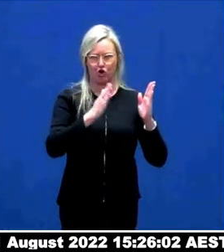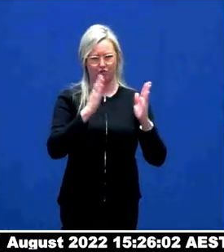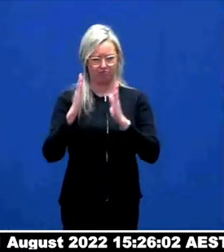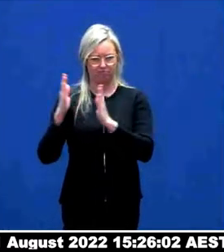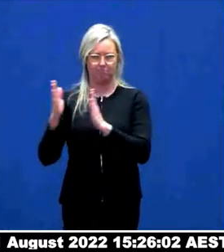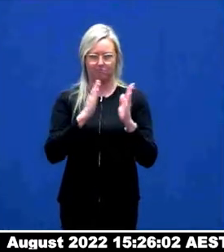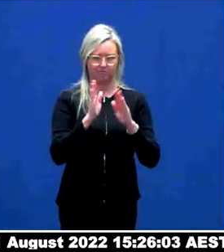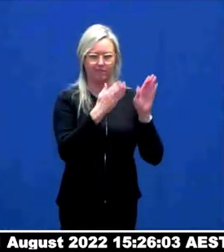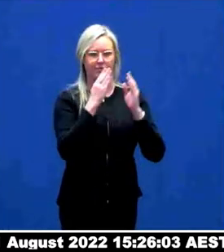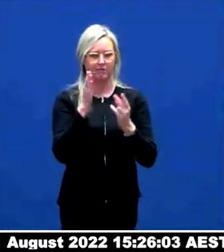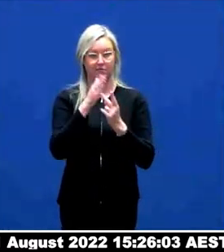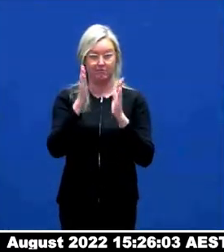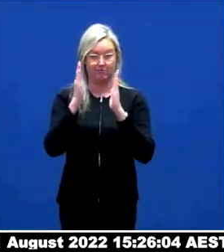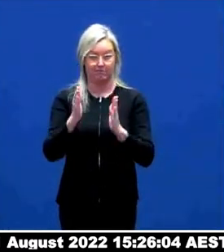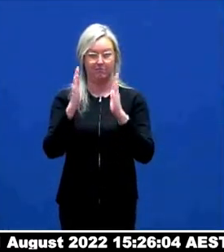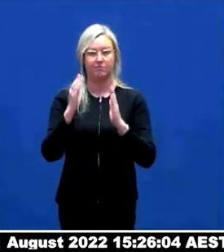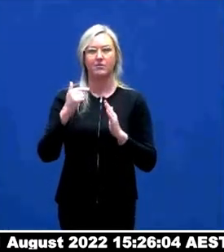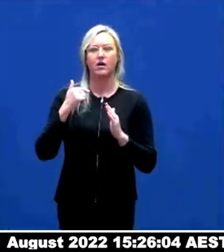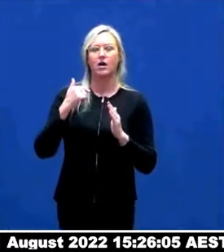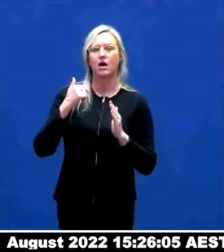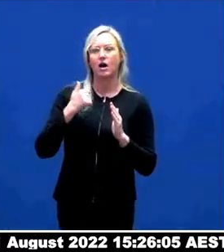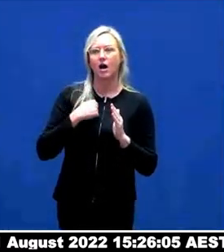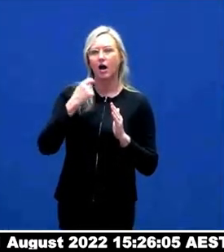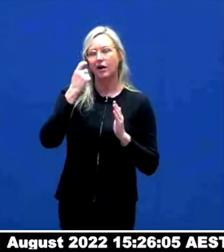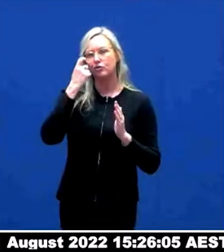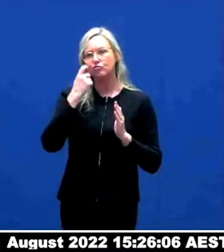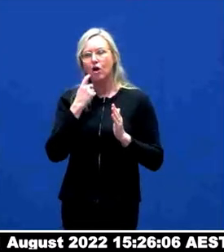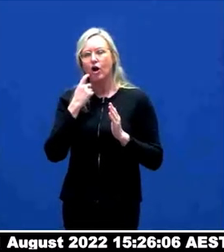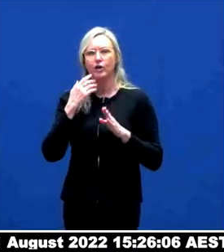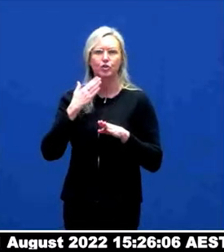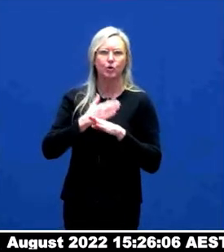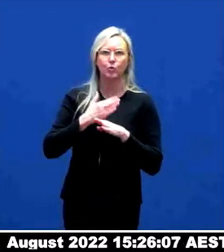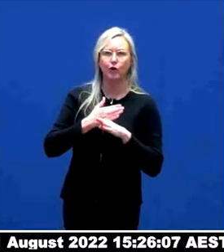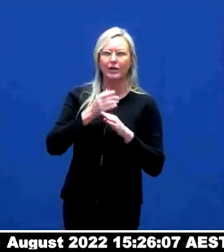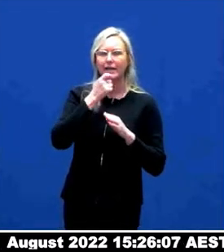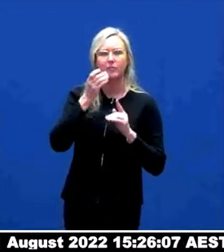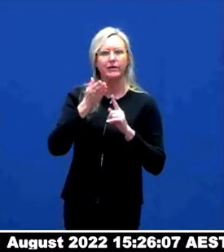Second third, I managed to make a go at some stuff a bit left field in - call it